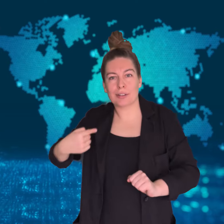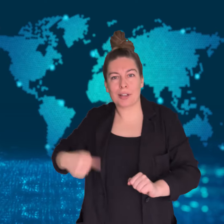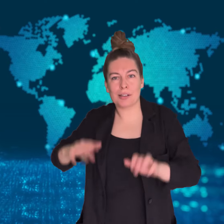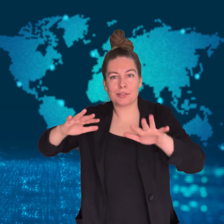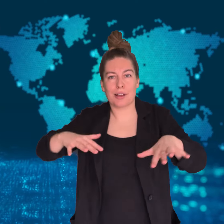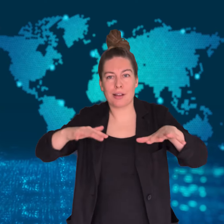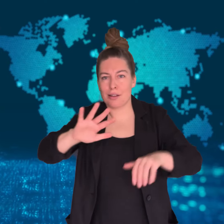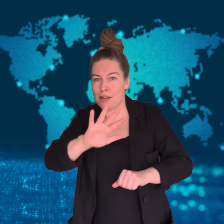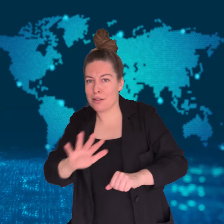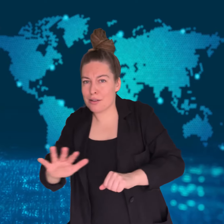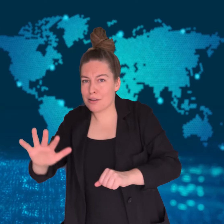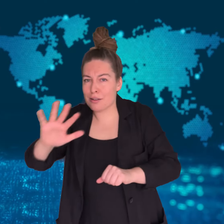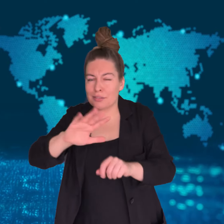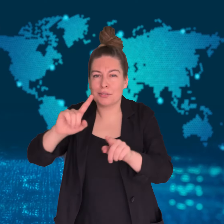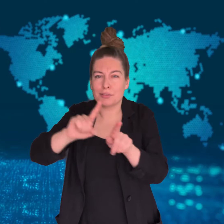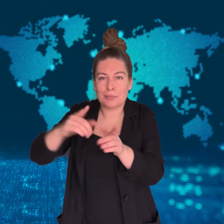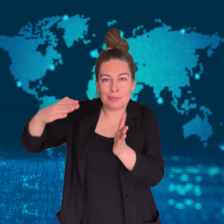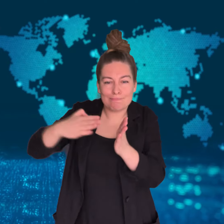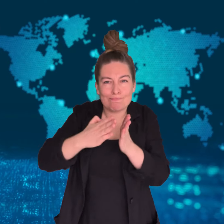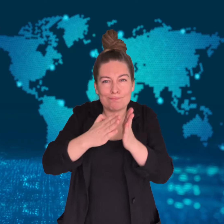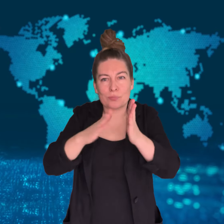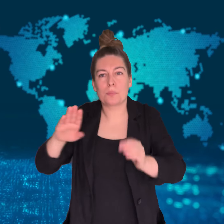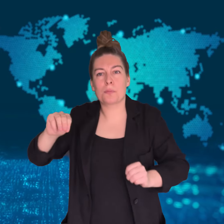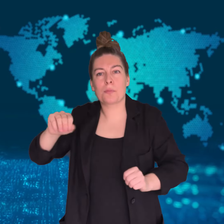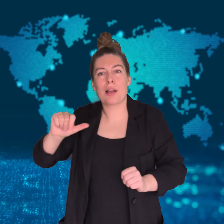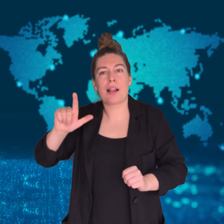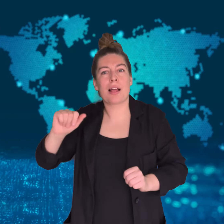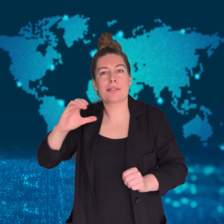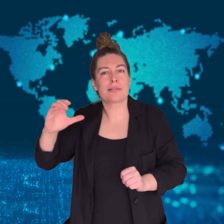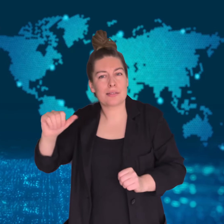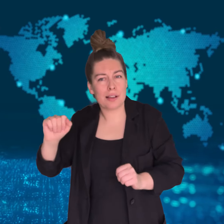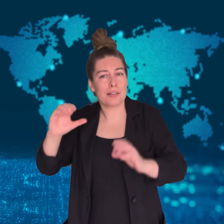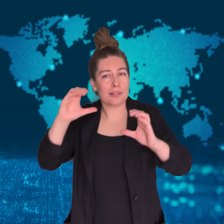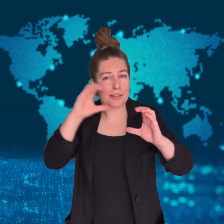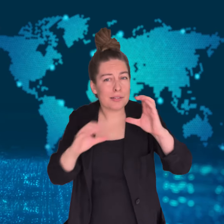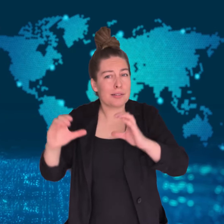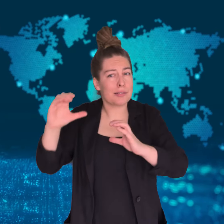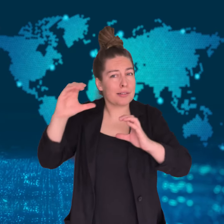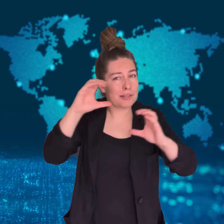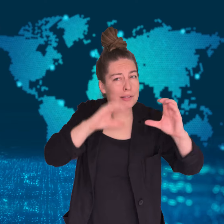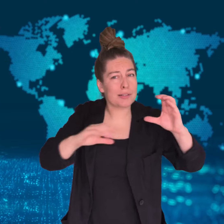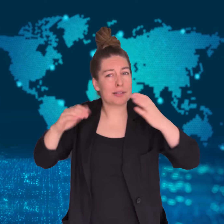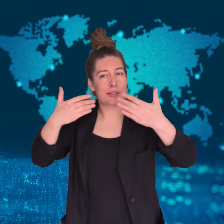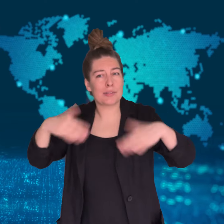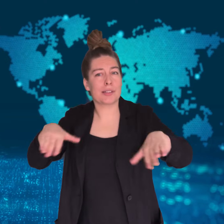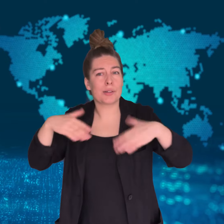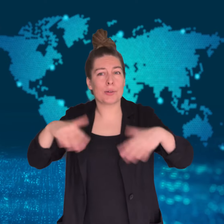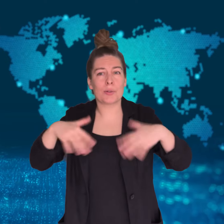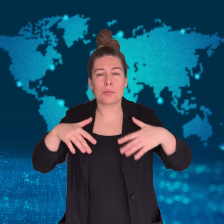The Malaysian government searched for it in the South China Sea and the Strait of Malacca.